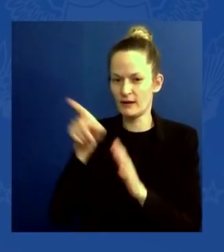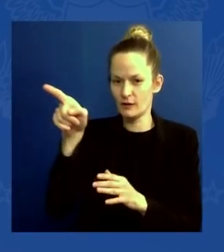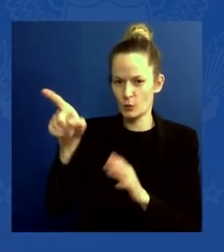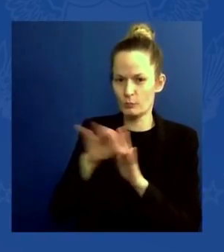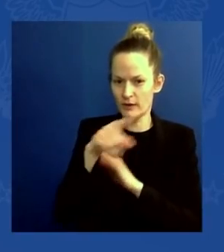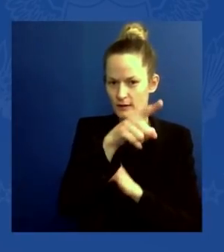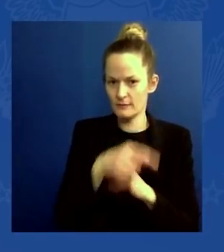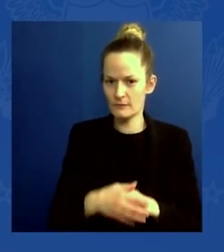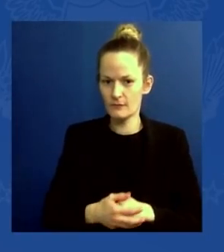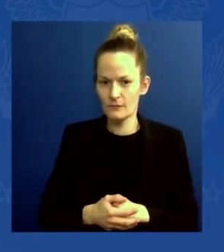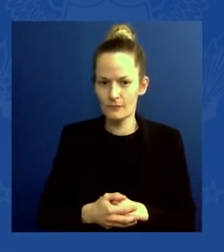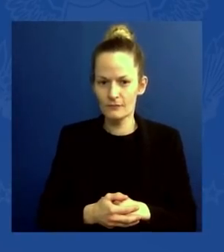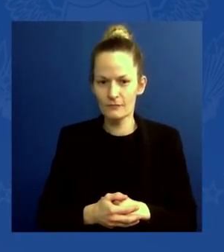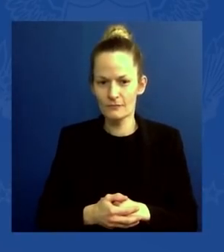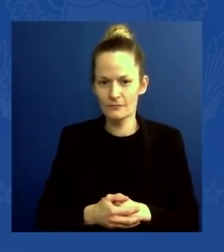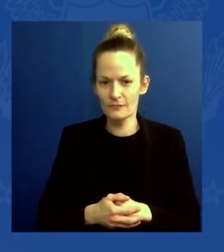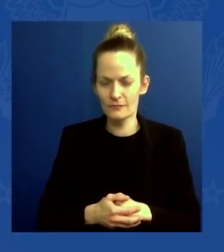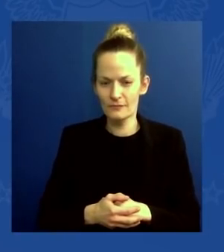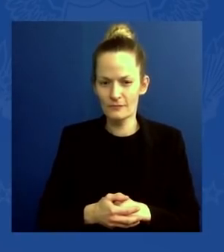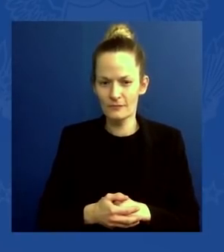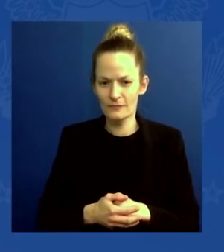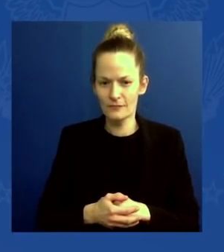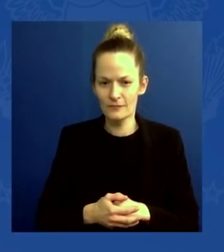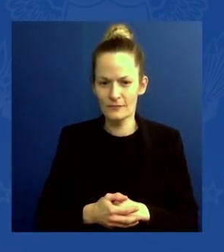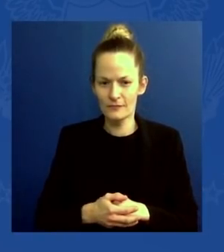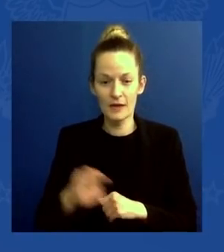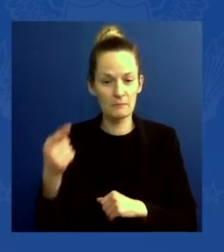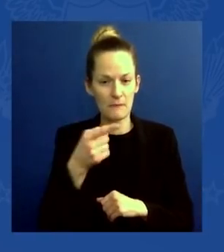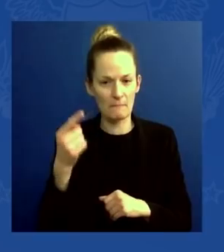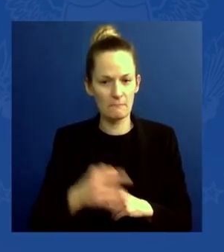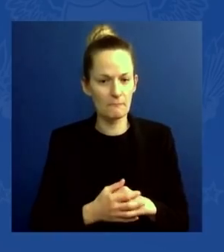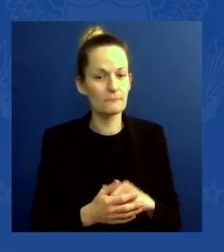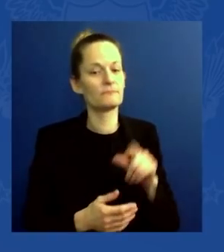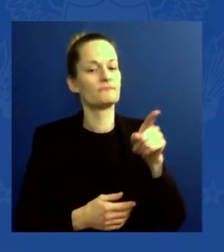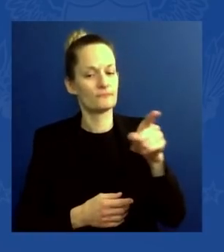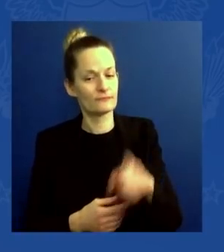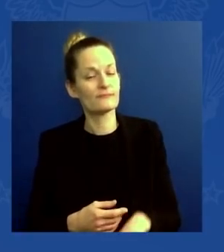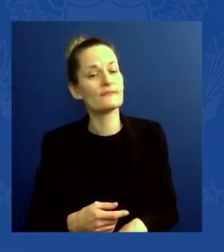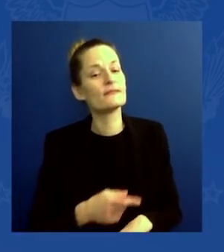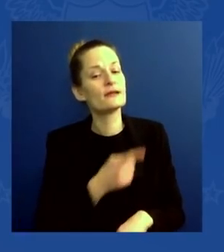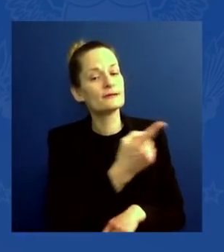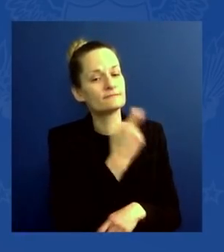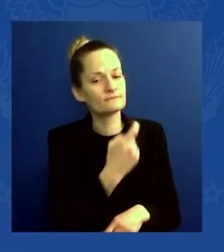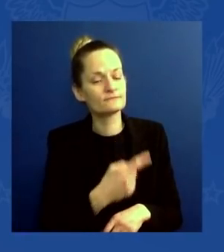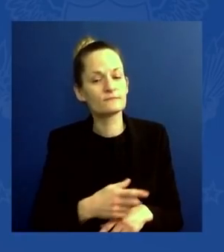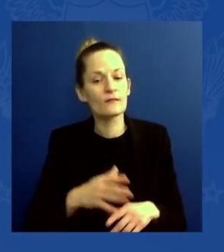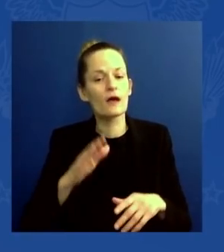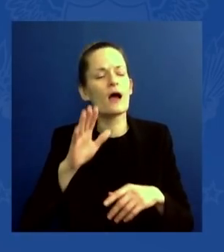will be passed -- by Thanksgiving, Christmas? The President: I don't want to make your job easier. I don't want to give you --